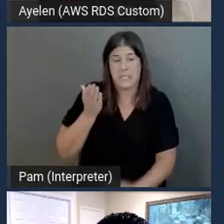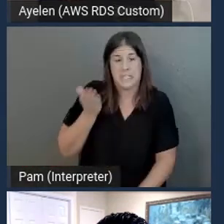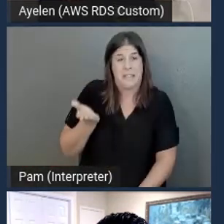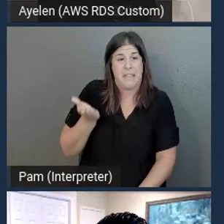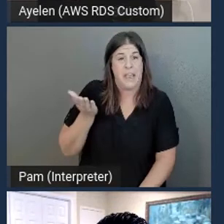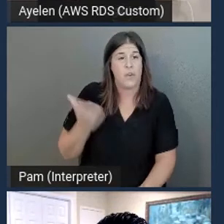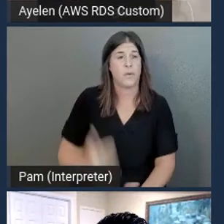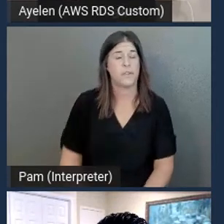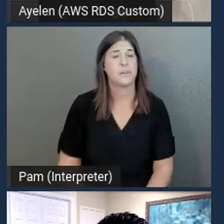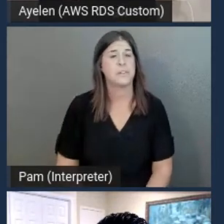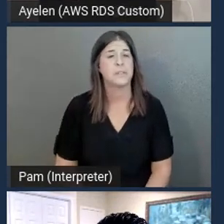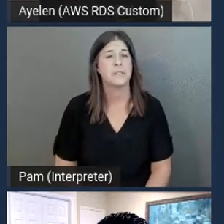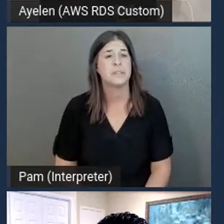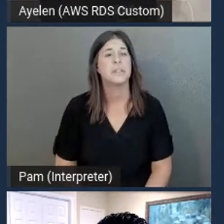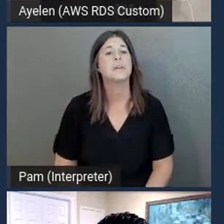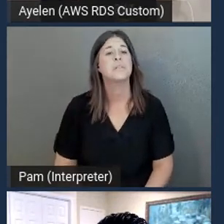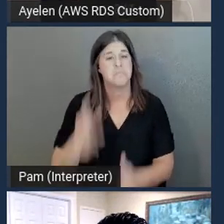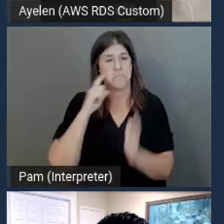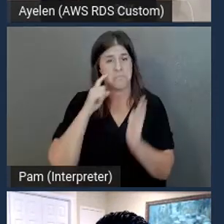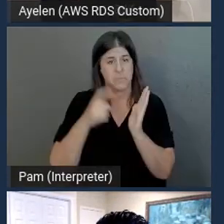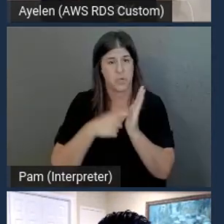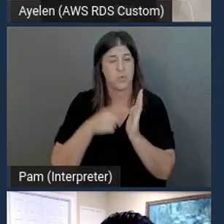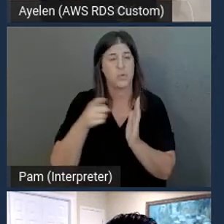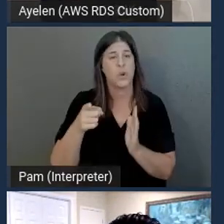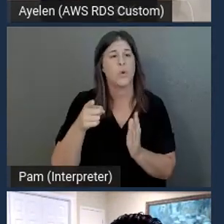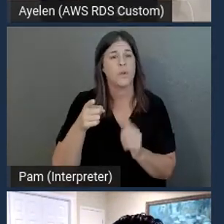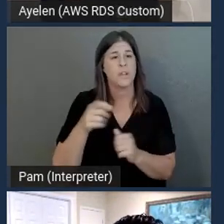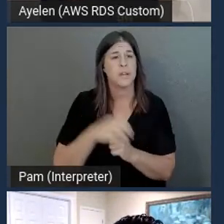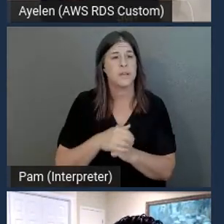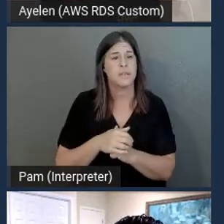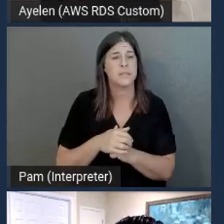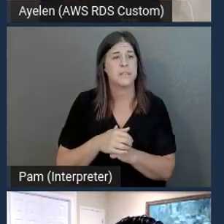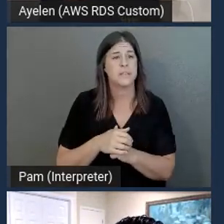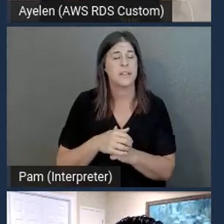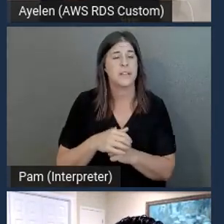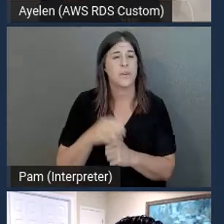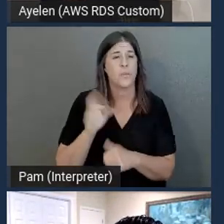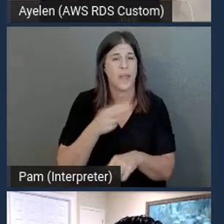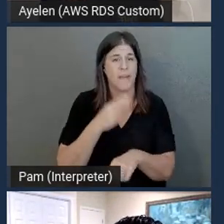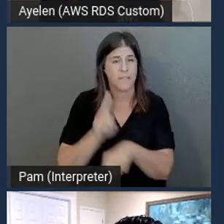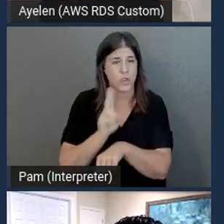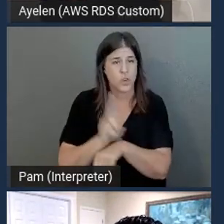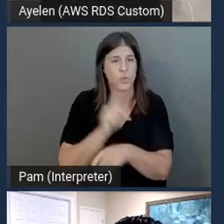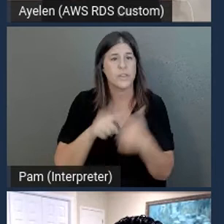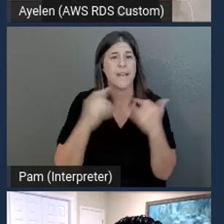And as you can see the USB that is there is the STB user. So now we are going to assume that user.